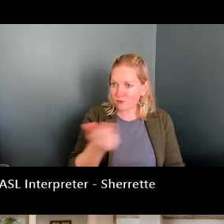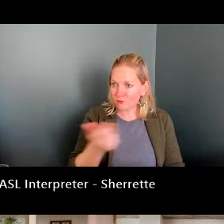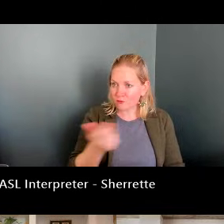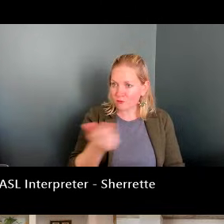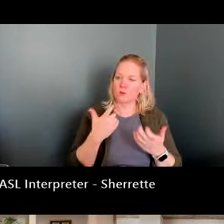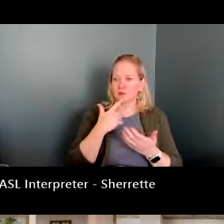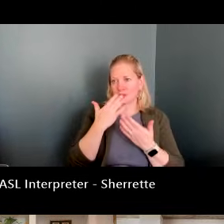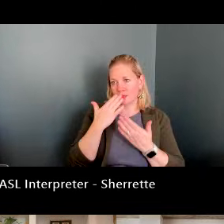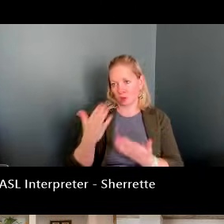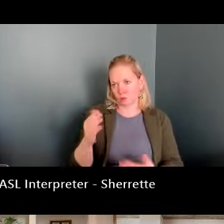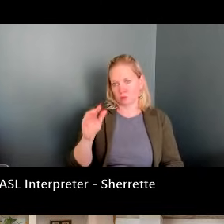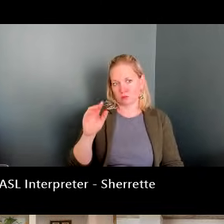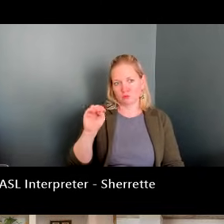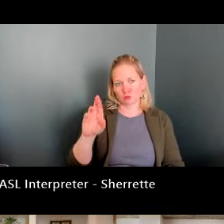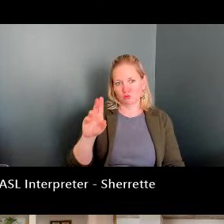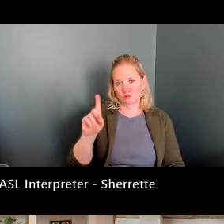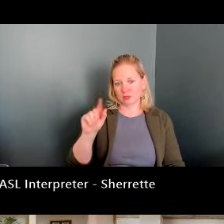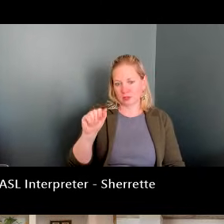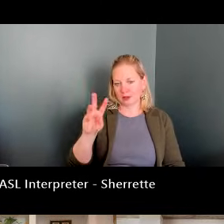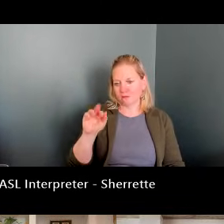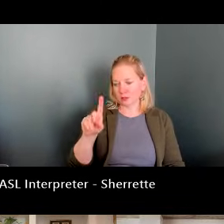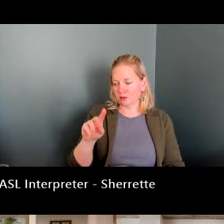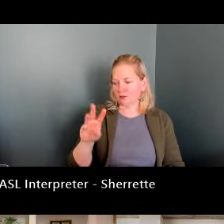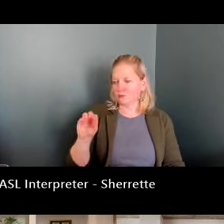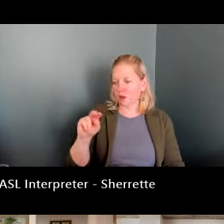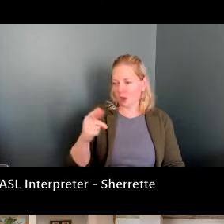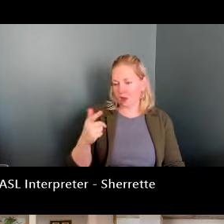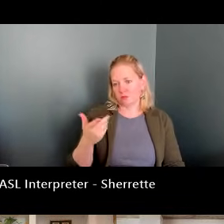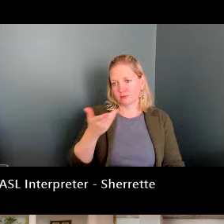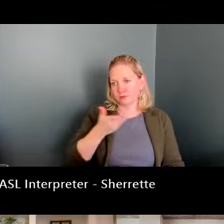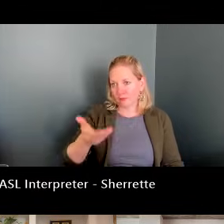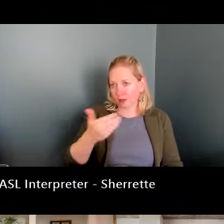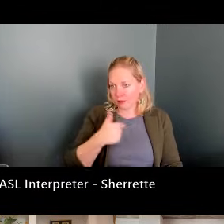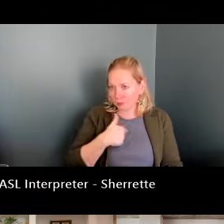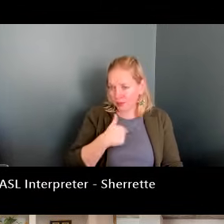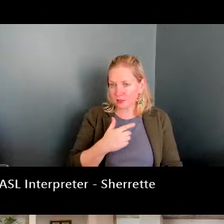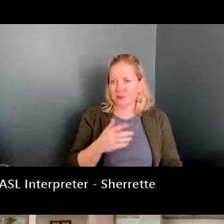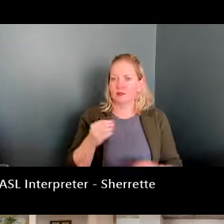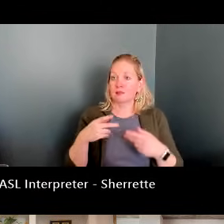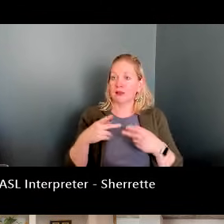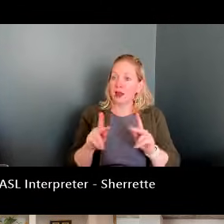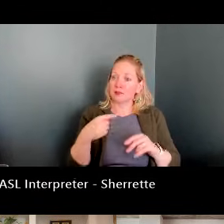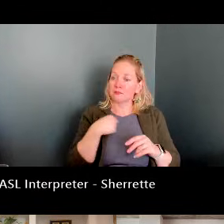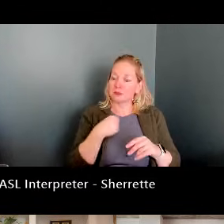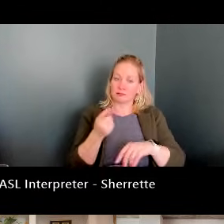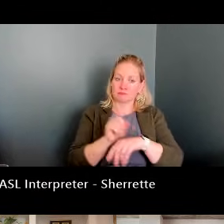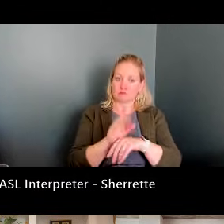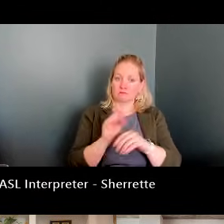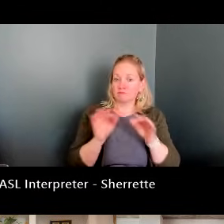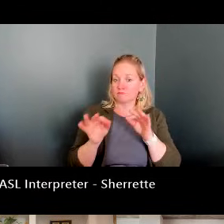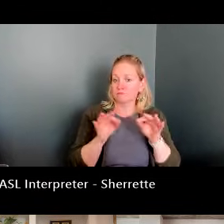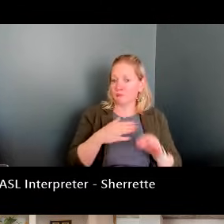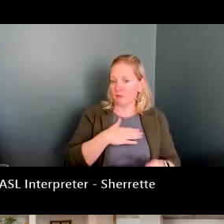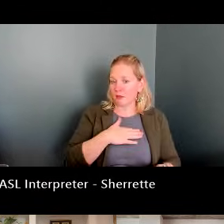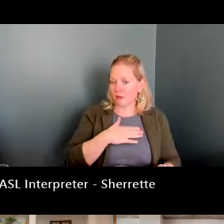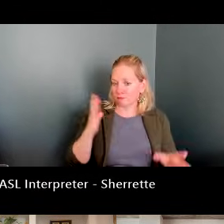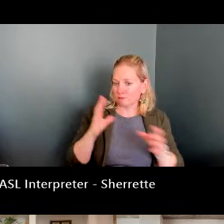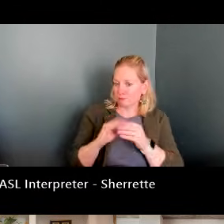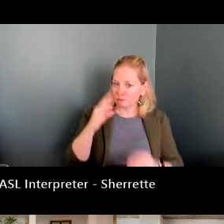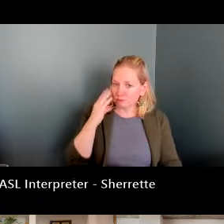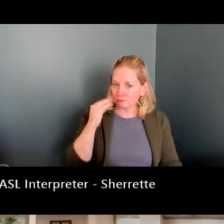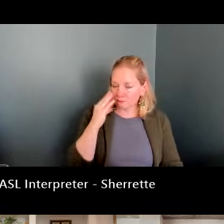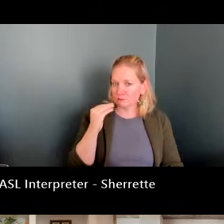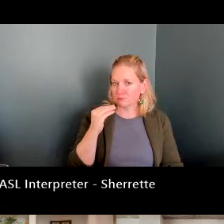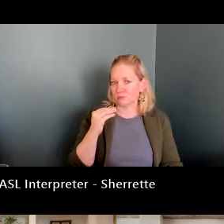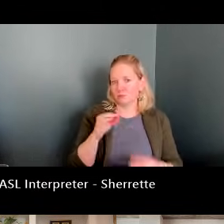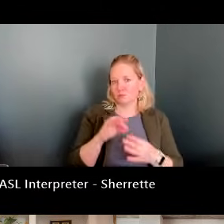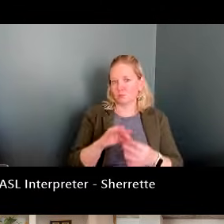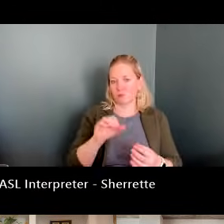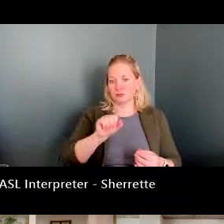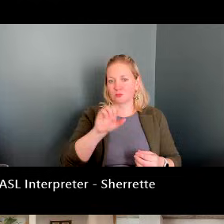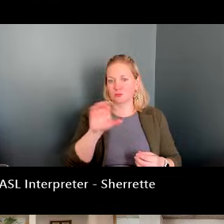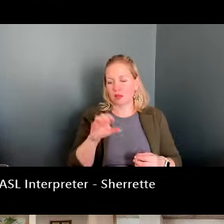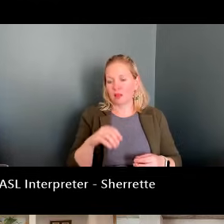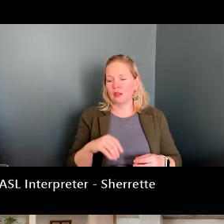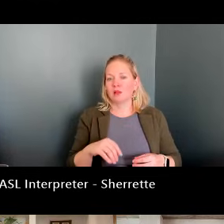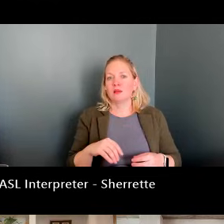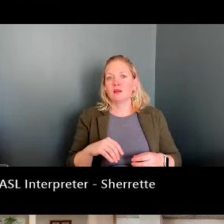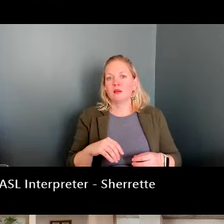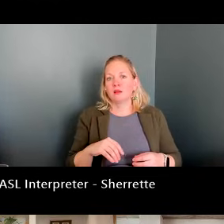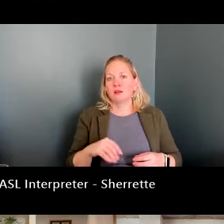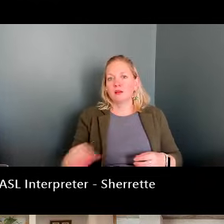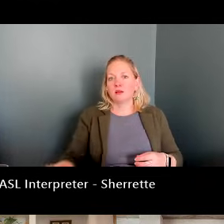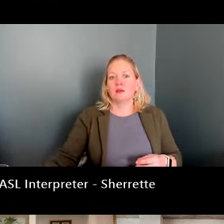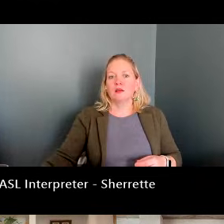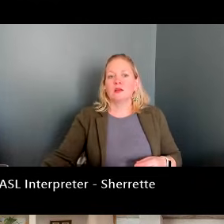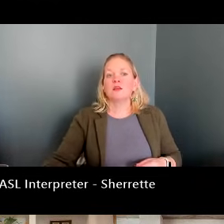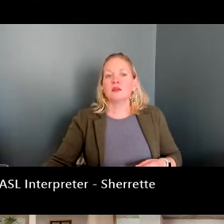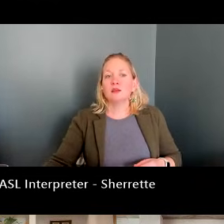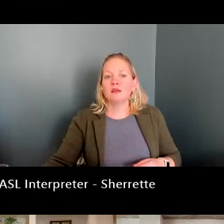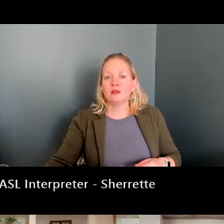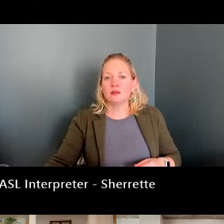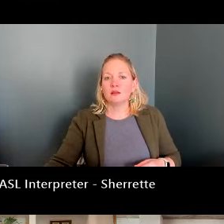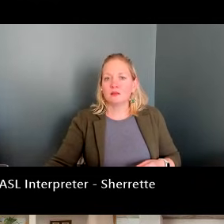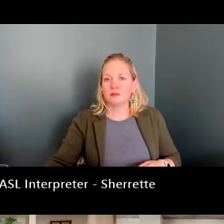David Wong for having me, allowing me to share my journey with the sickle cell. Also to OHRP,